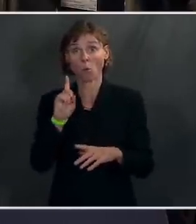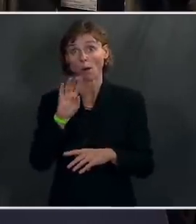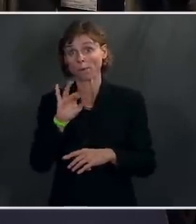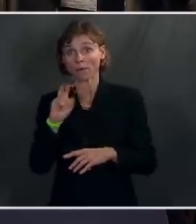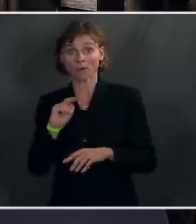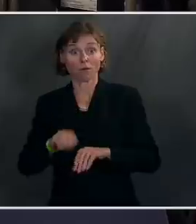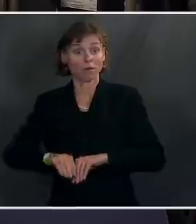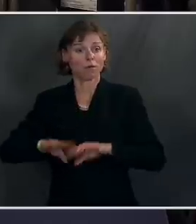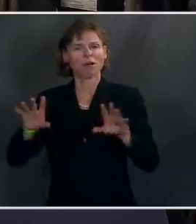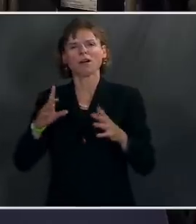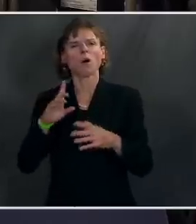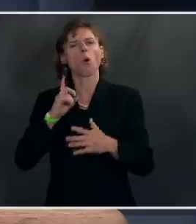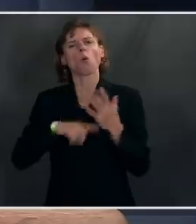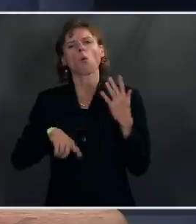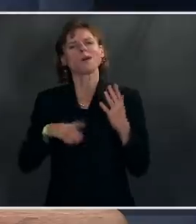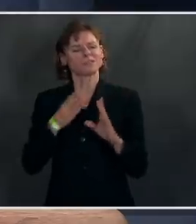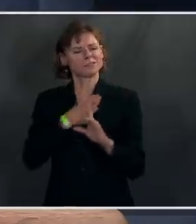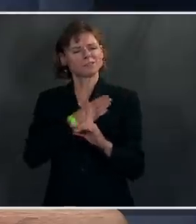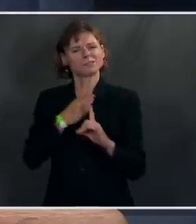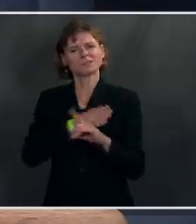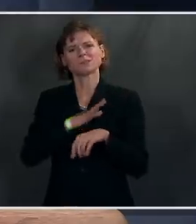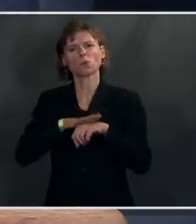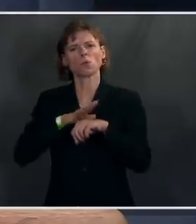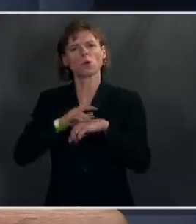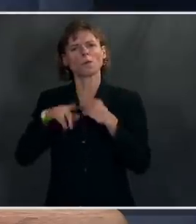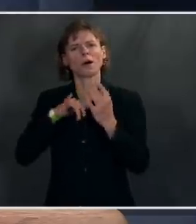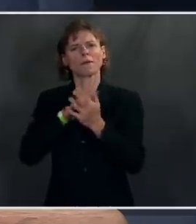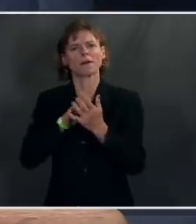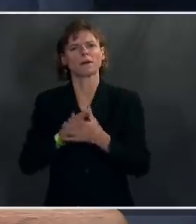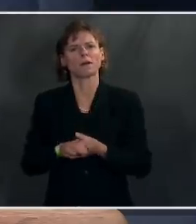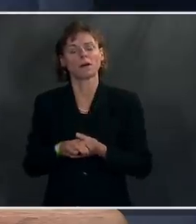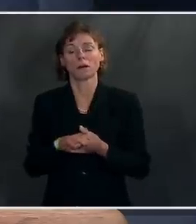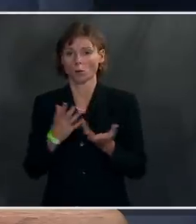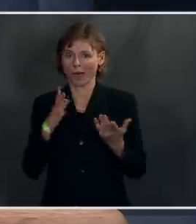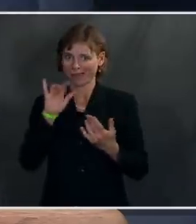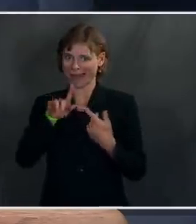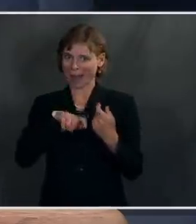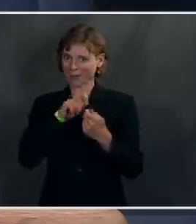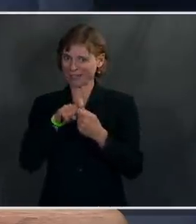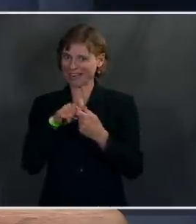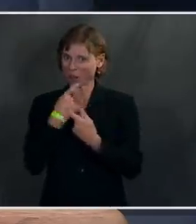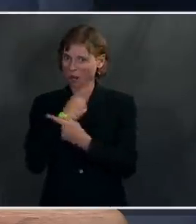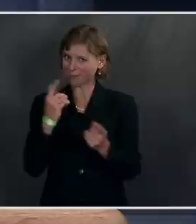What's the turnaround on that? Ms. Psaki: Well, that particular announcement has a couple of components, right?